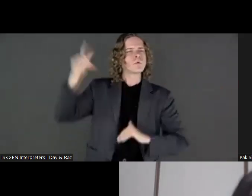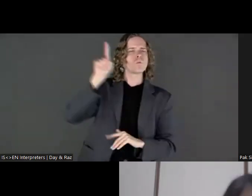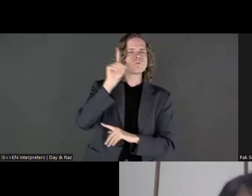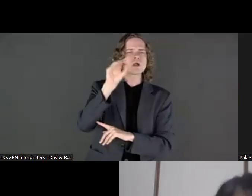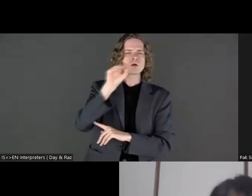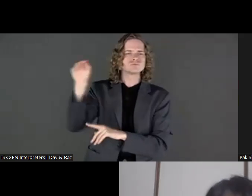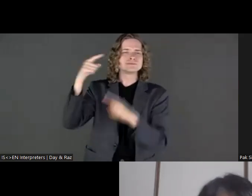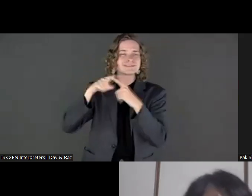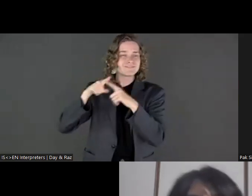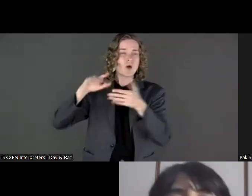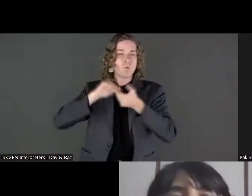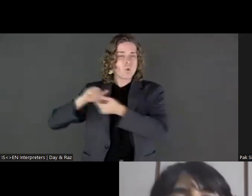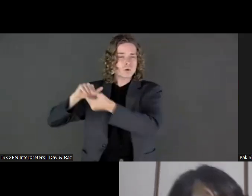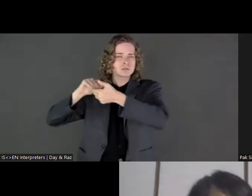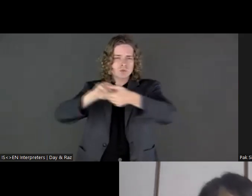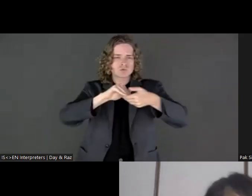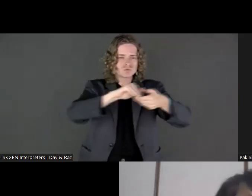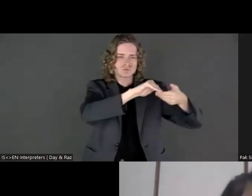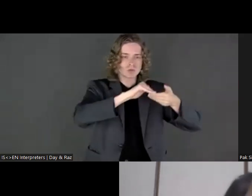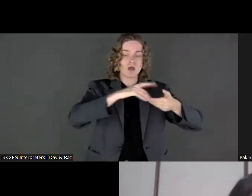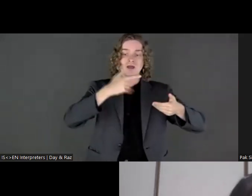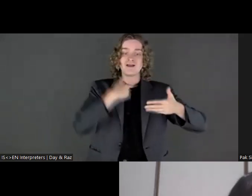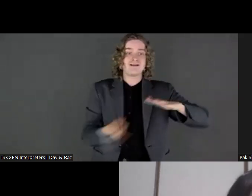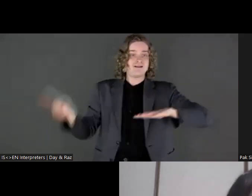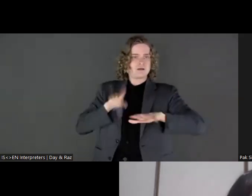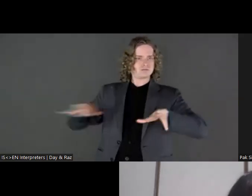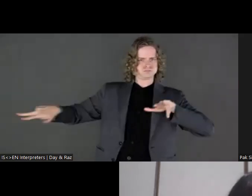people with disabilities, we have got a unique experience from the beginning of the war,